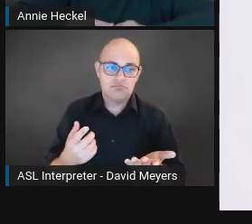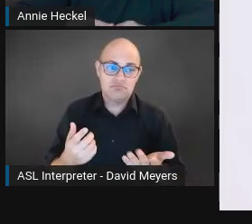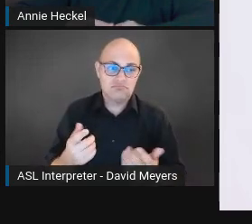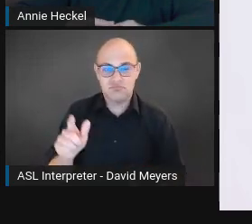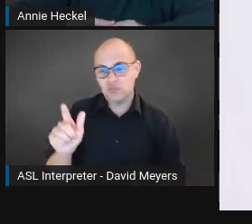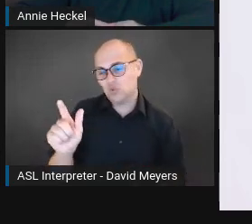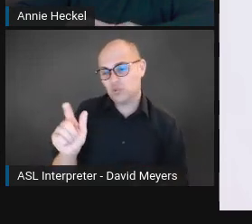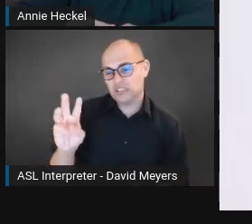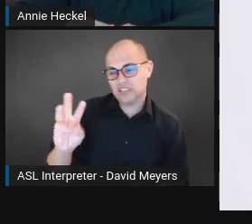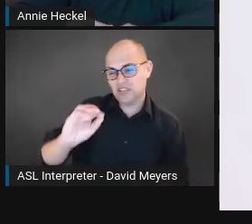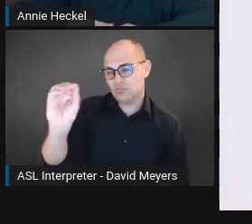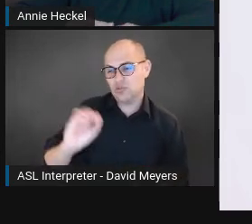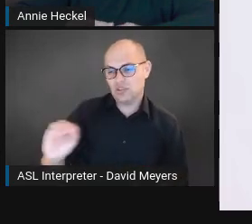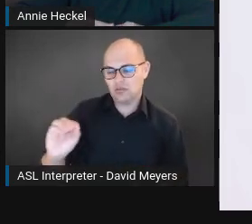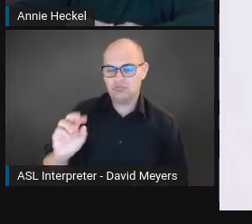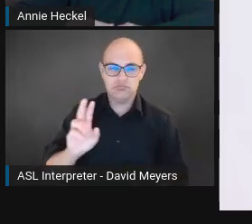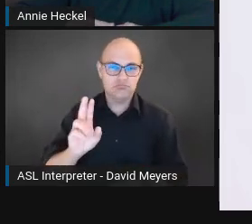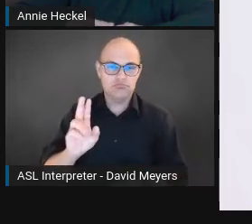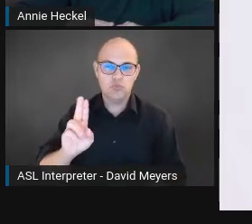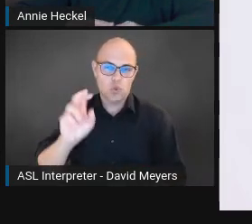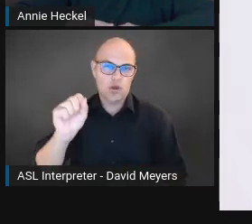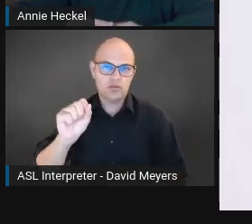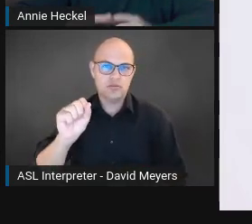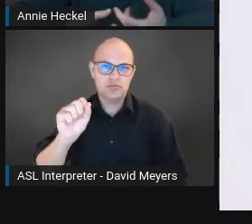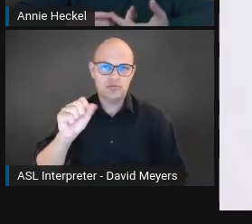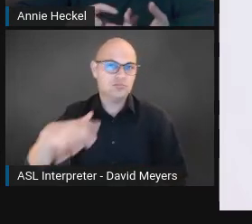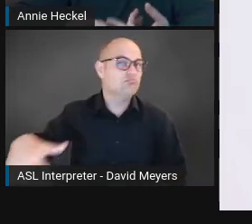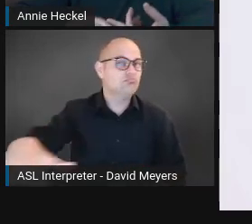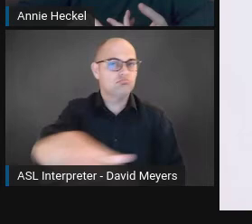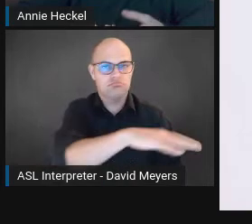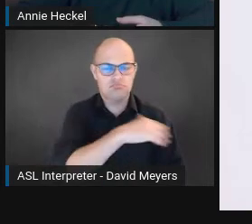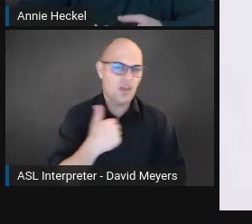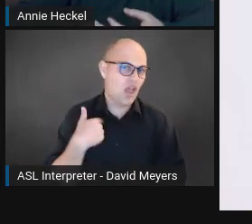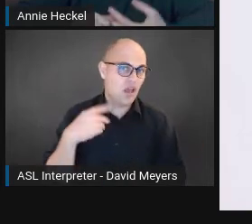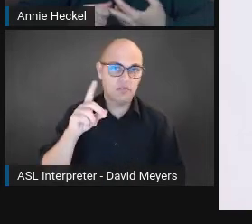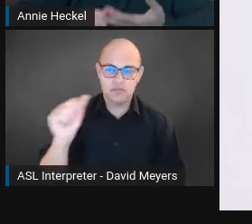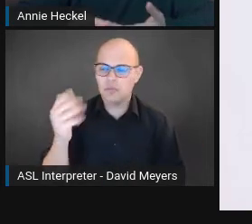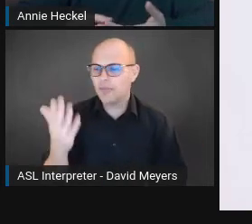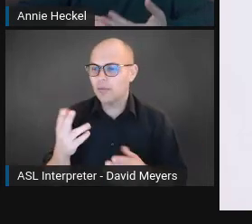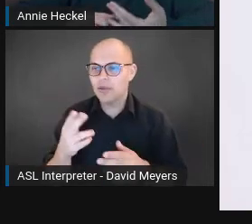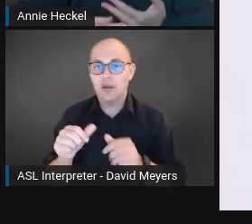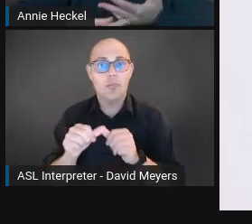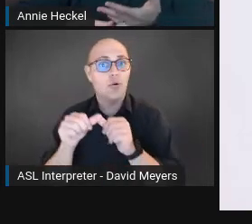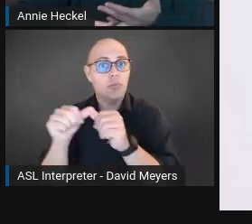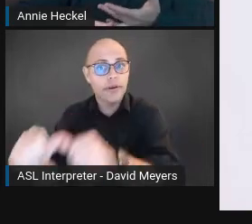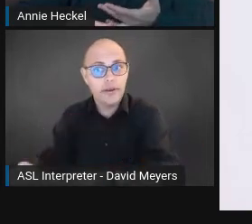of the US population has a disability, whether it's permanent or temporary or situational.